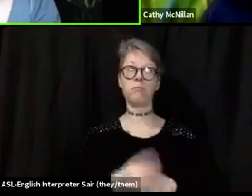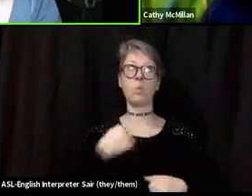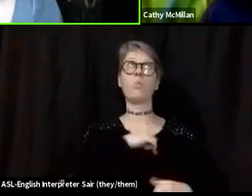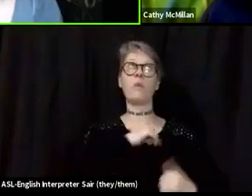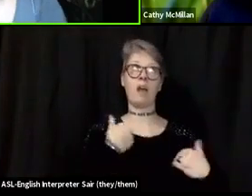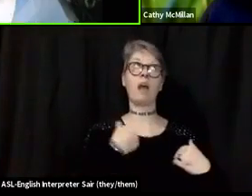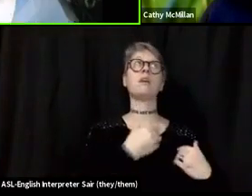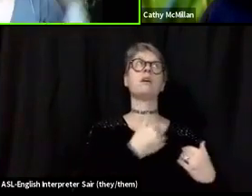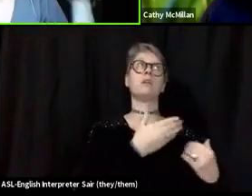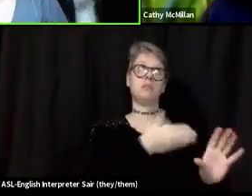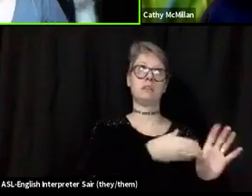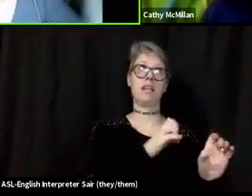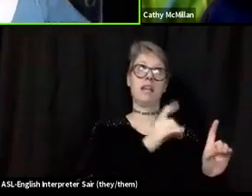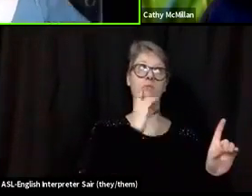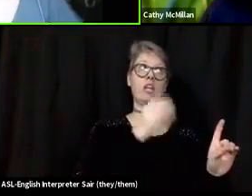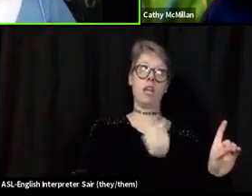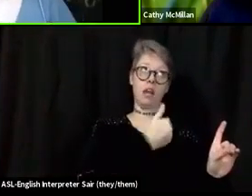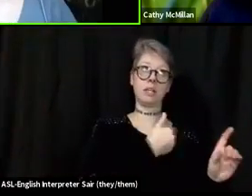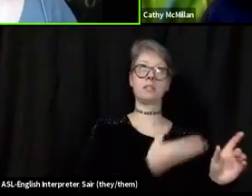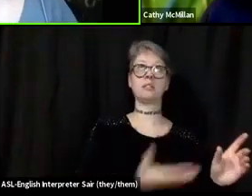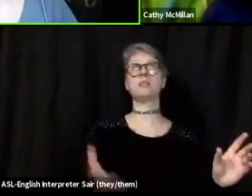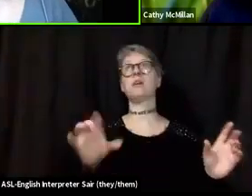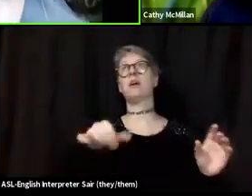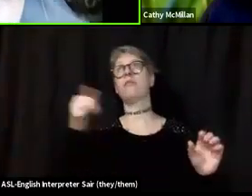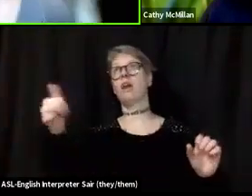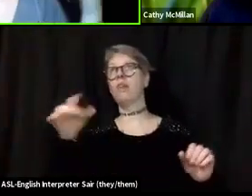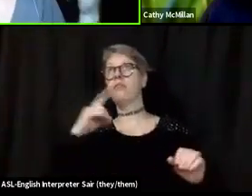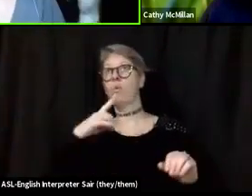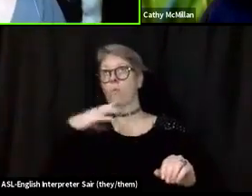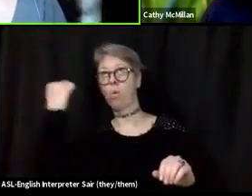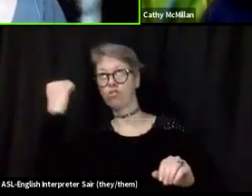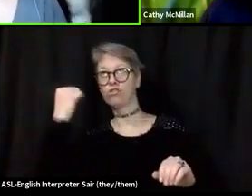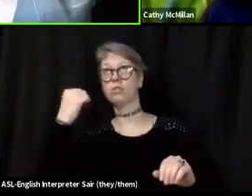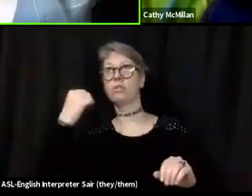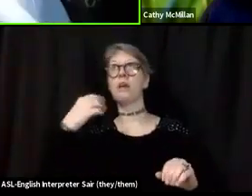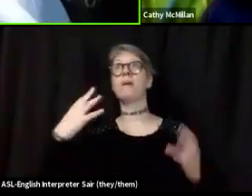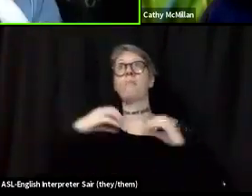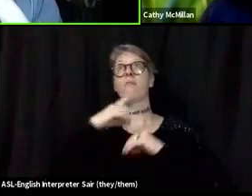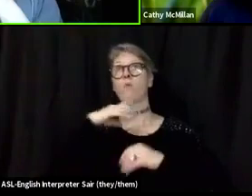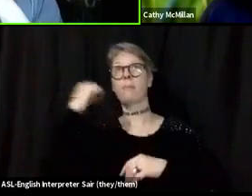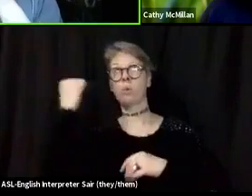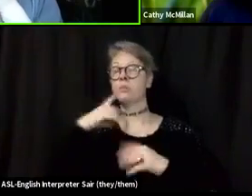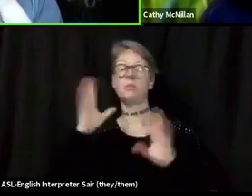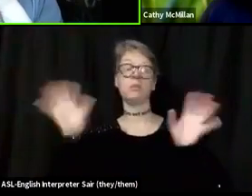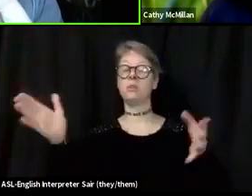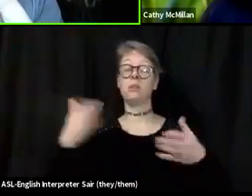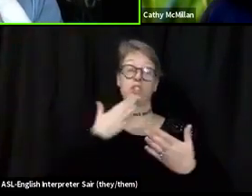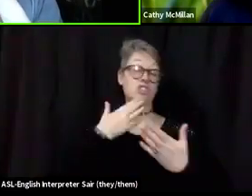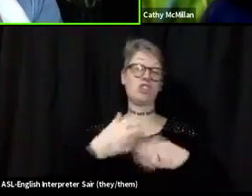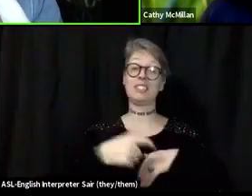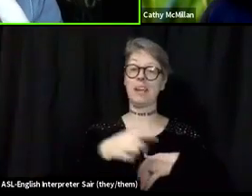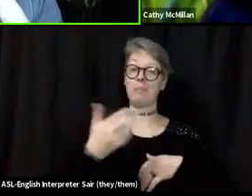journey and the many others like, well, we. had and had another second for my youngest had another second for my youngest and now I get more for my oldest.